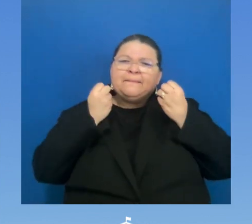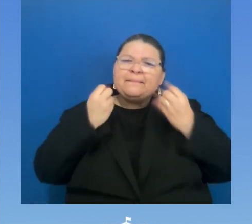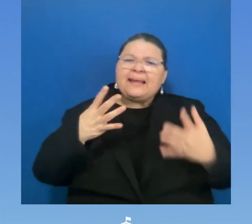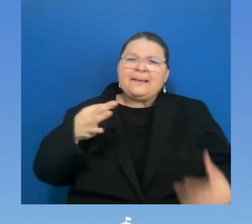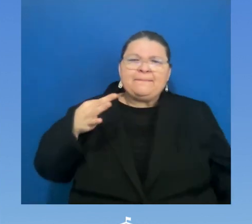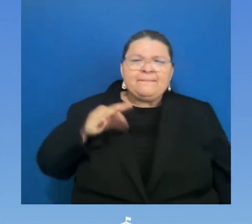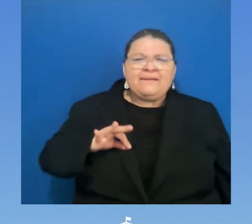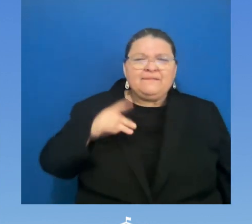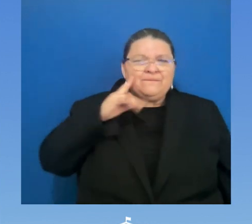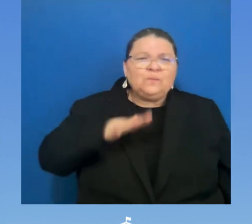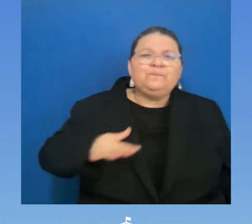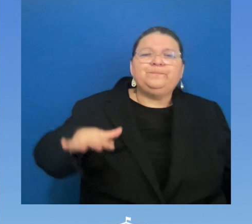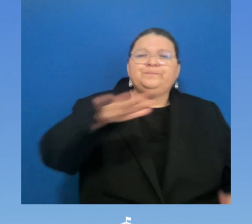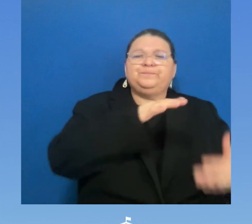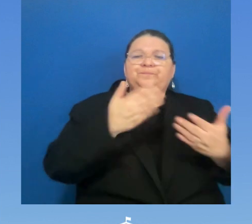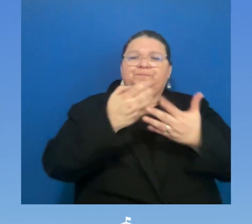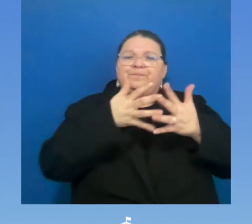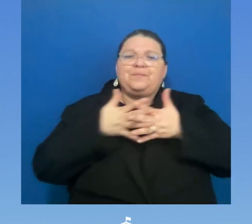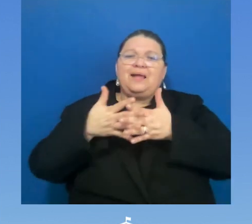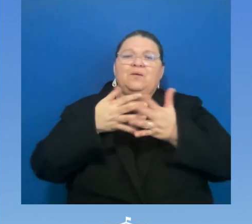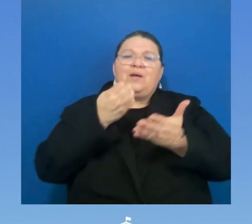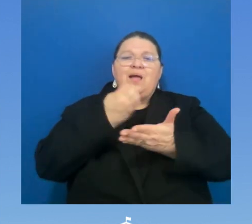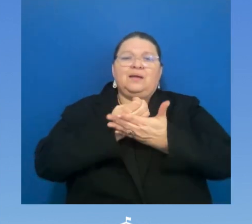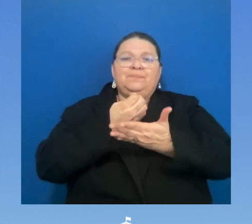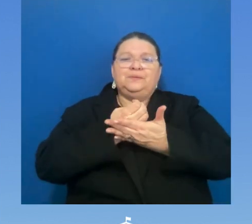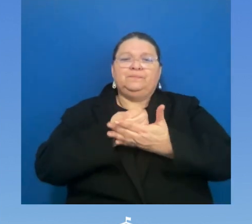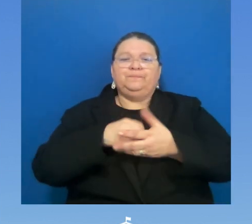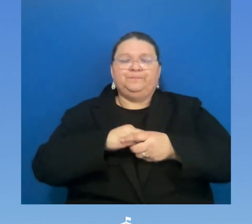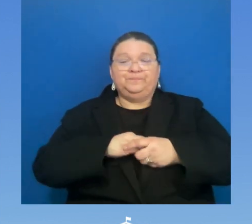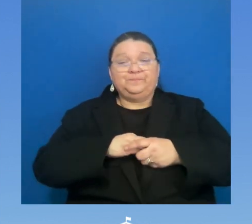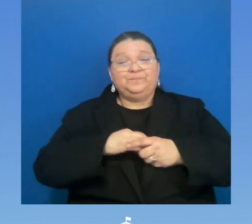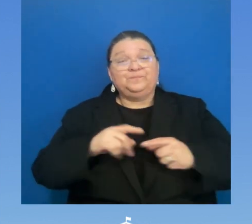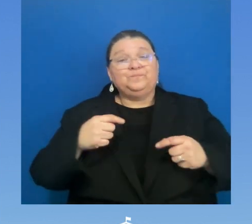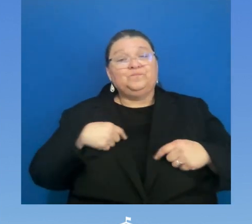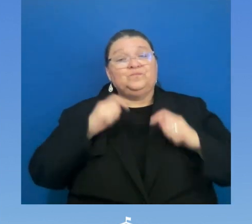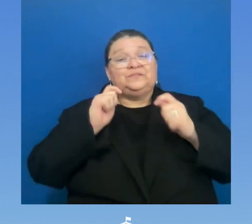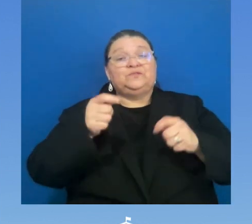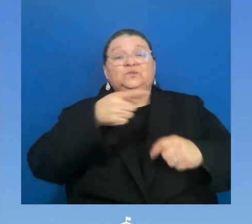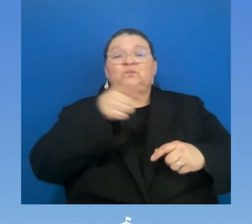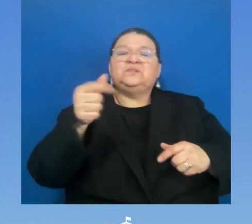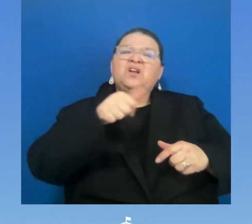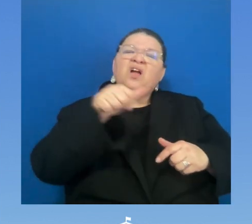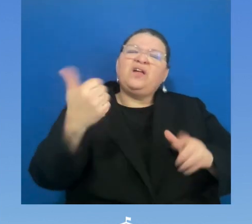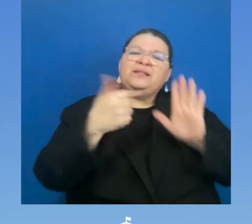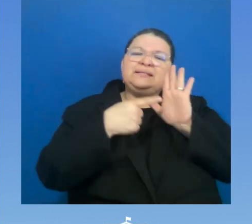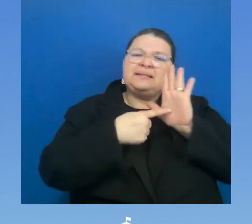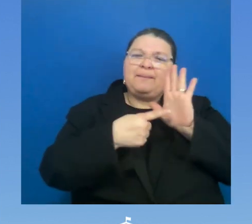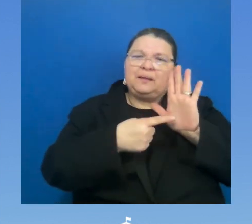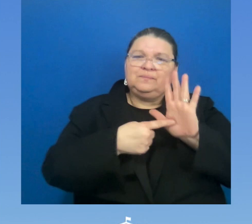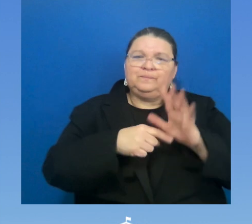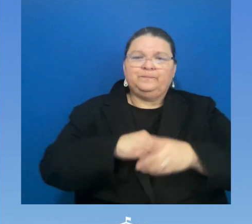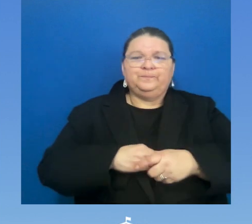To take one important example, as noted in the 2015 economic report of the president,